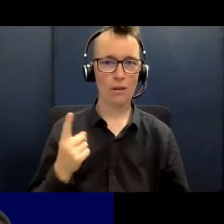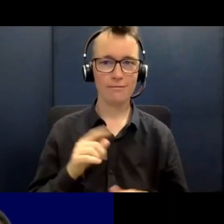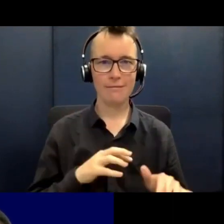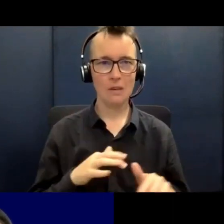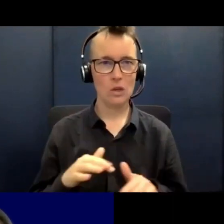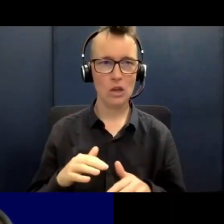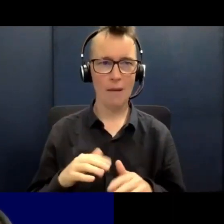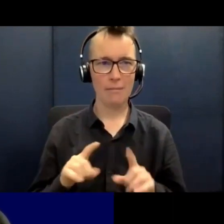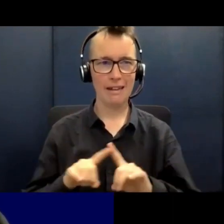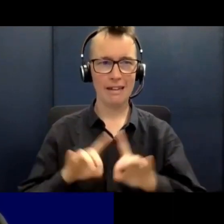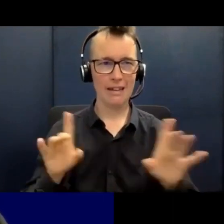parents doing their own research.